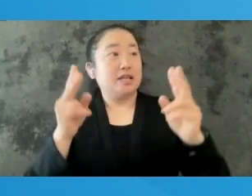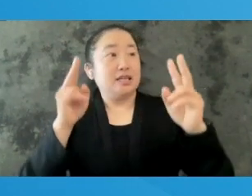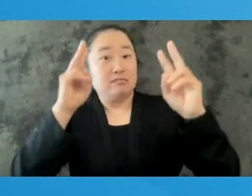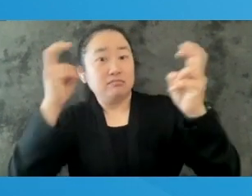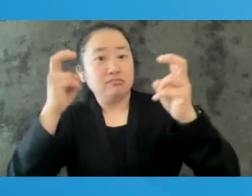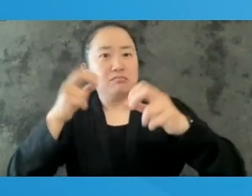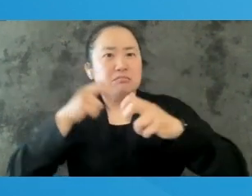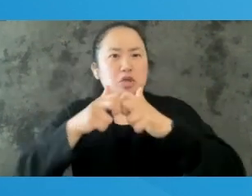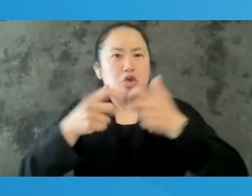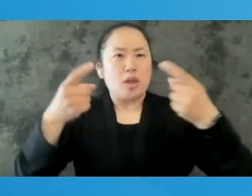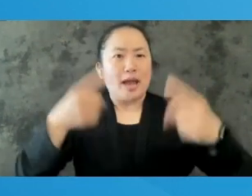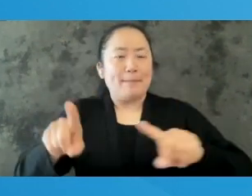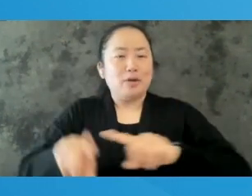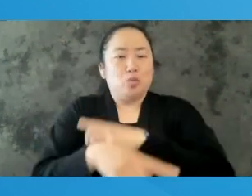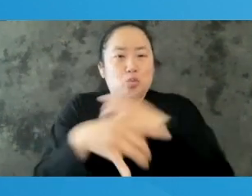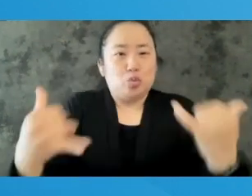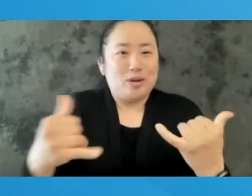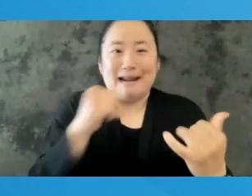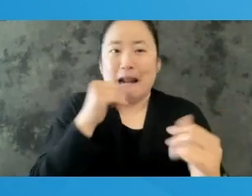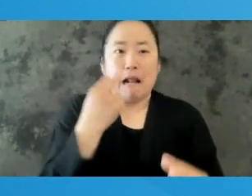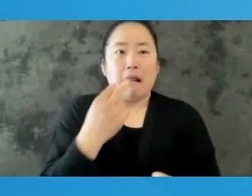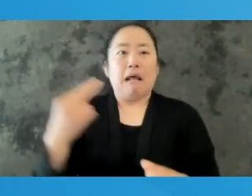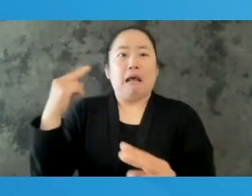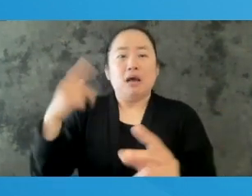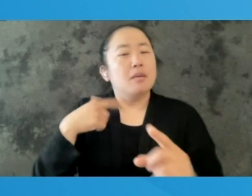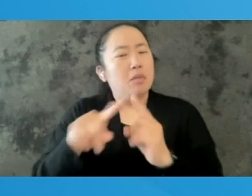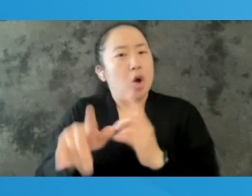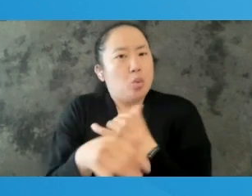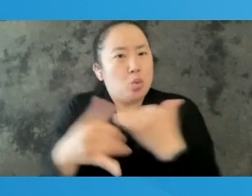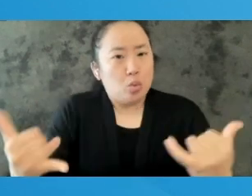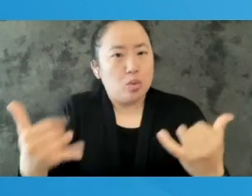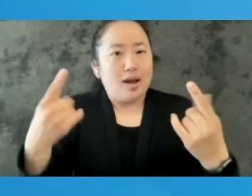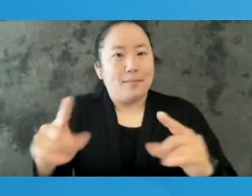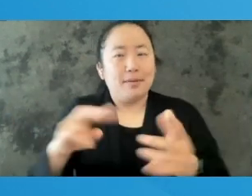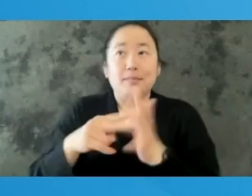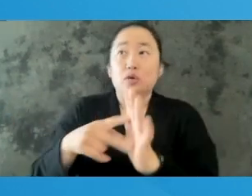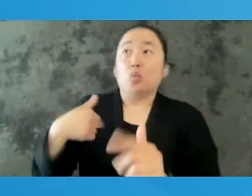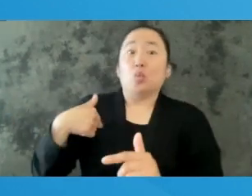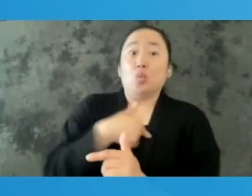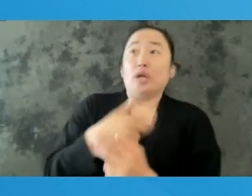our work very, very relevant to all of us and to today's students.